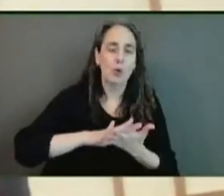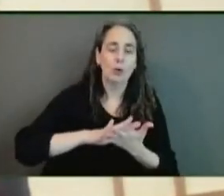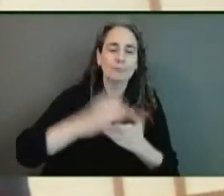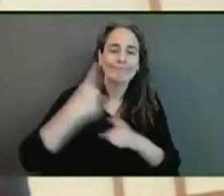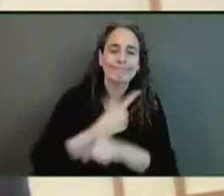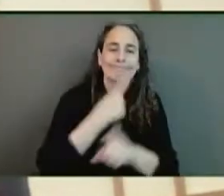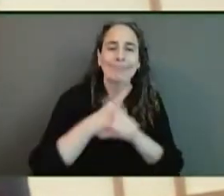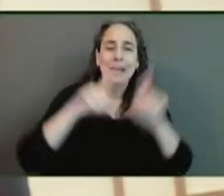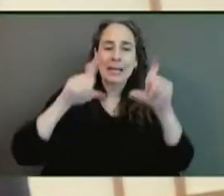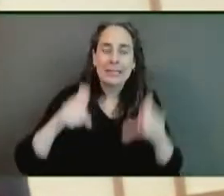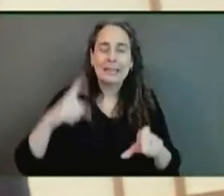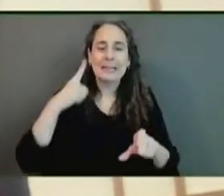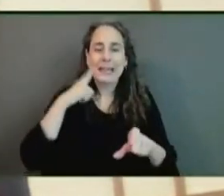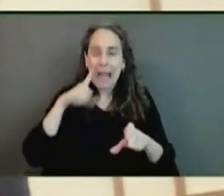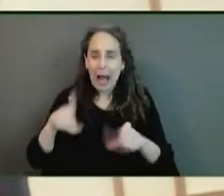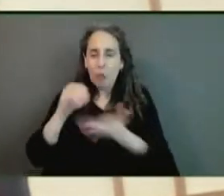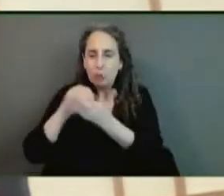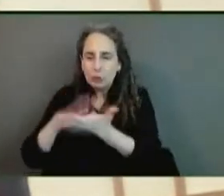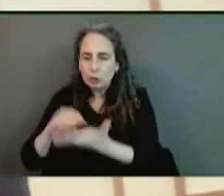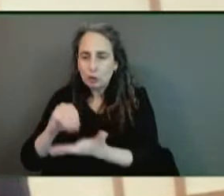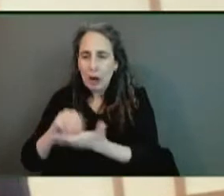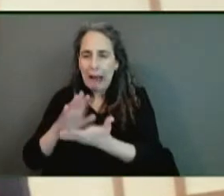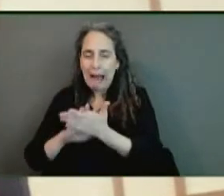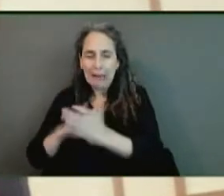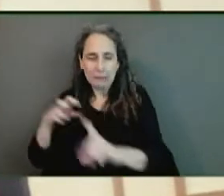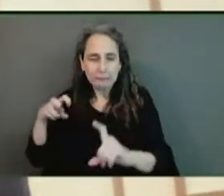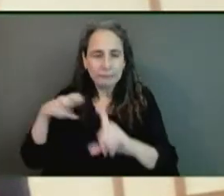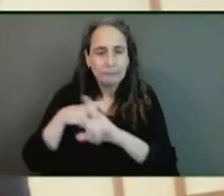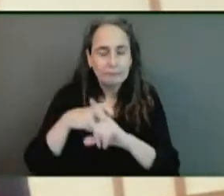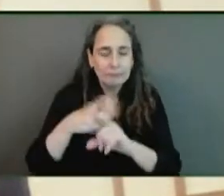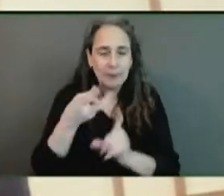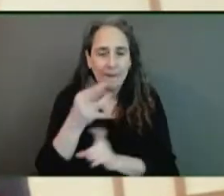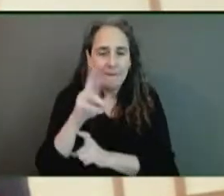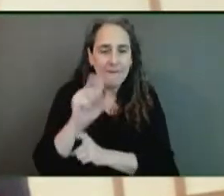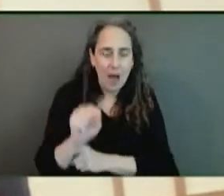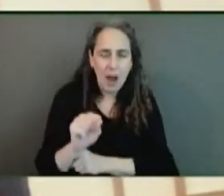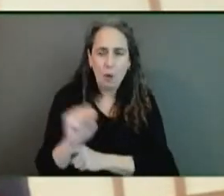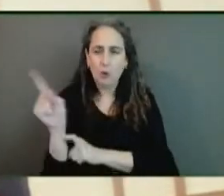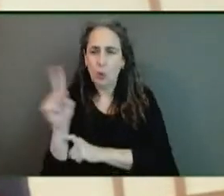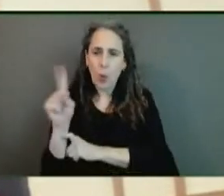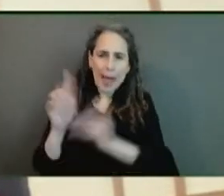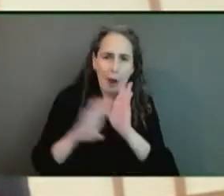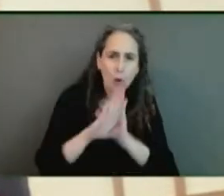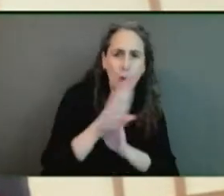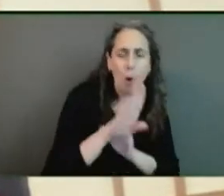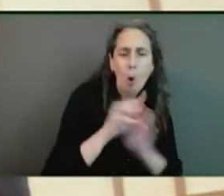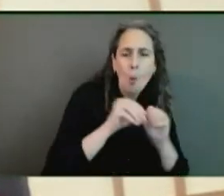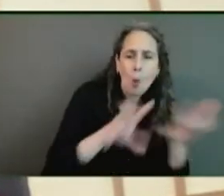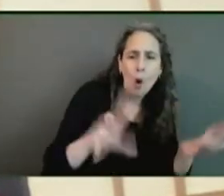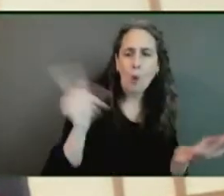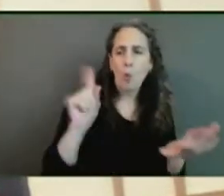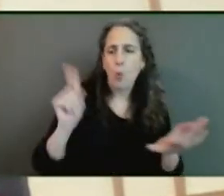additional teams to do testing in the schools on a regular basis. Testing is how we track and trapped this vaccine. This